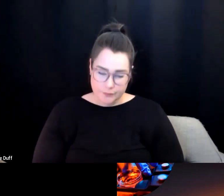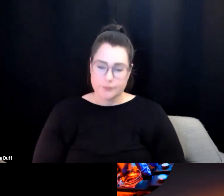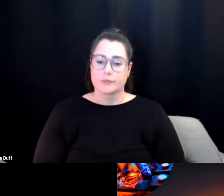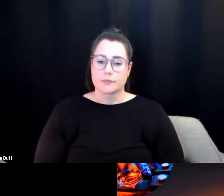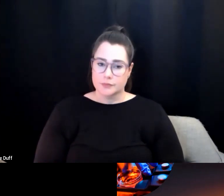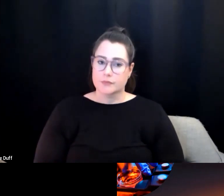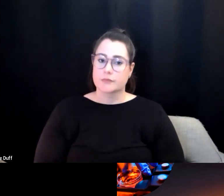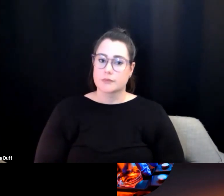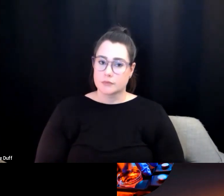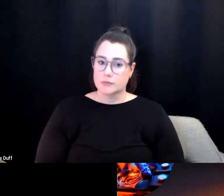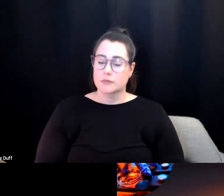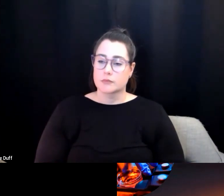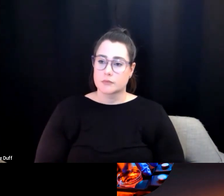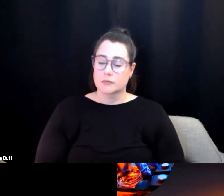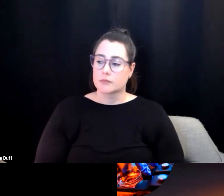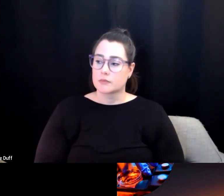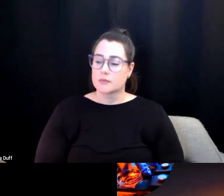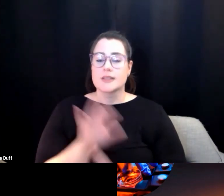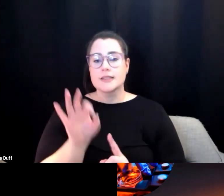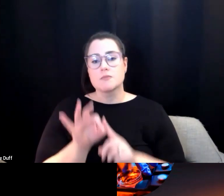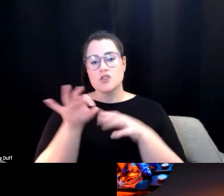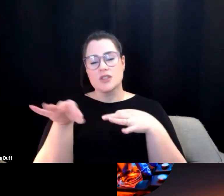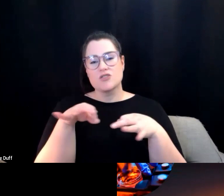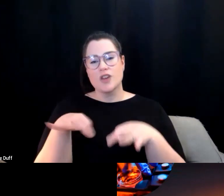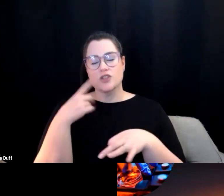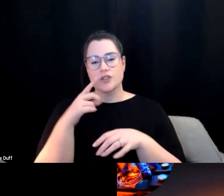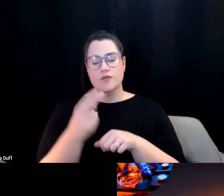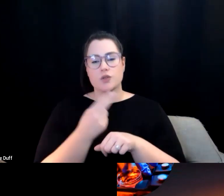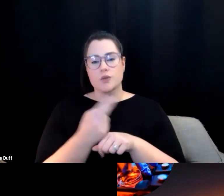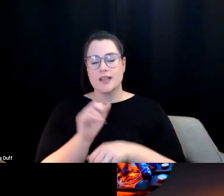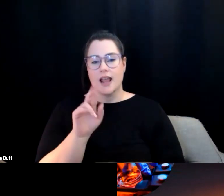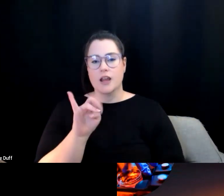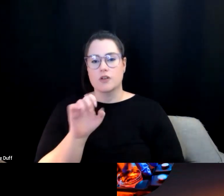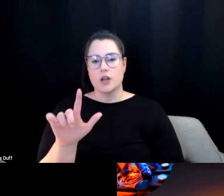And let's see. What are the special instructions for using Arial 10 for the project description?